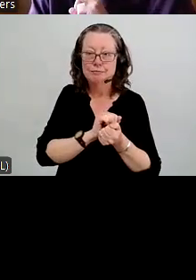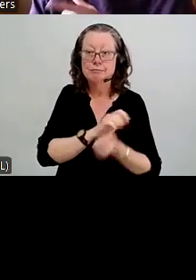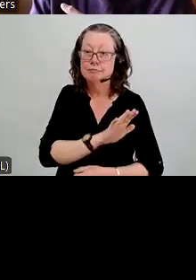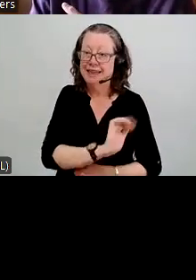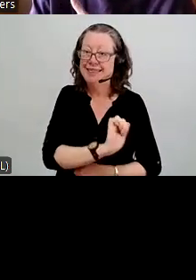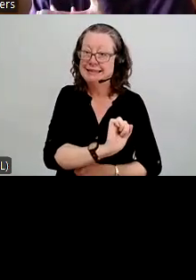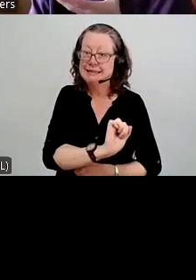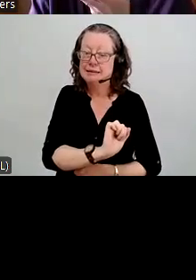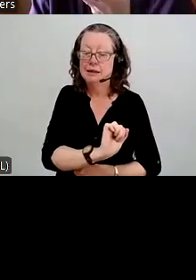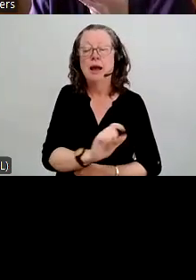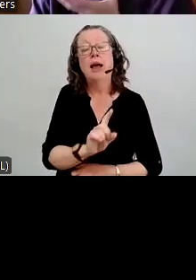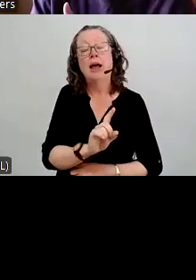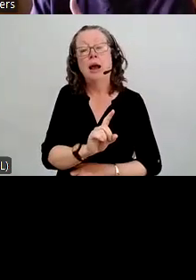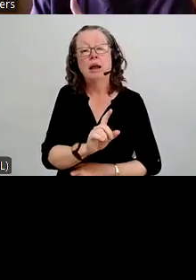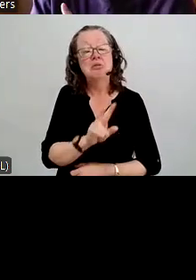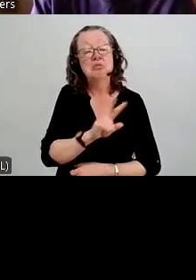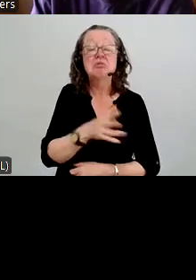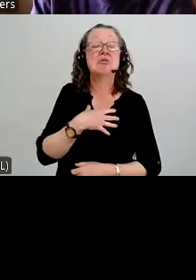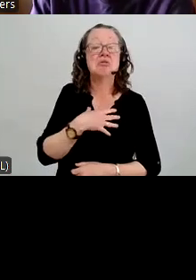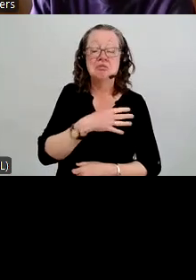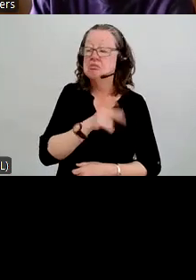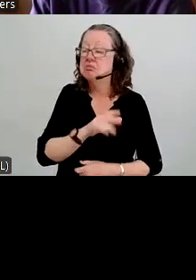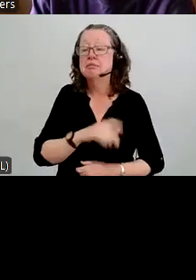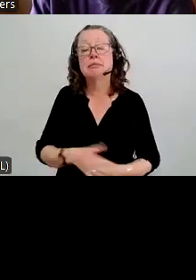was this one around venue hire at Polka Theatre.